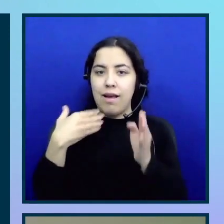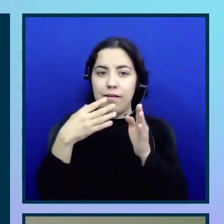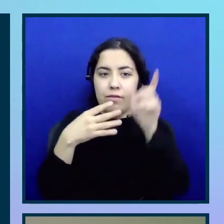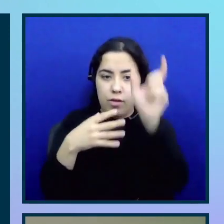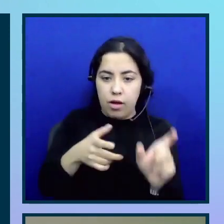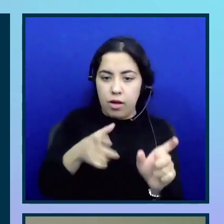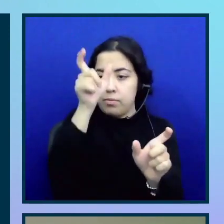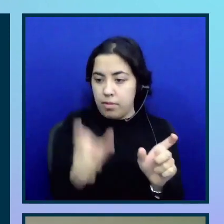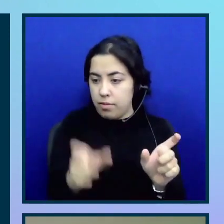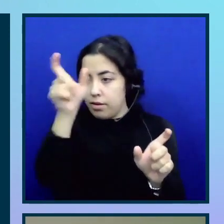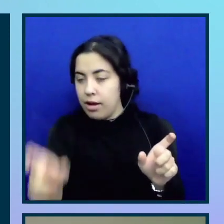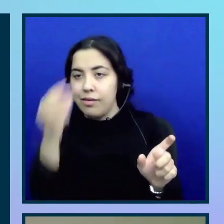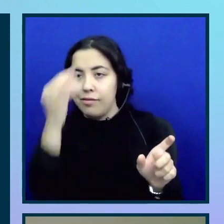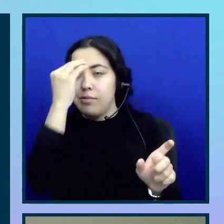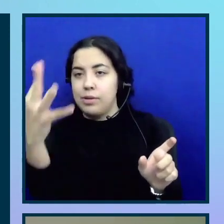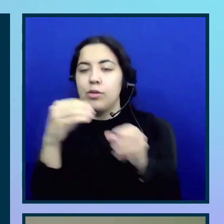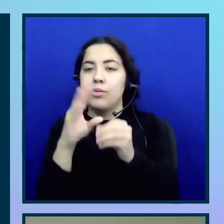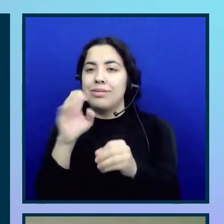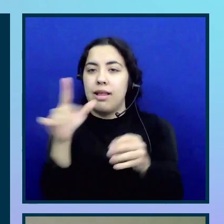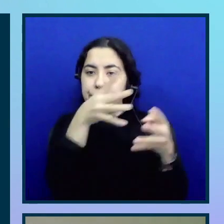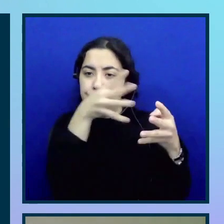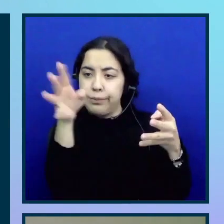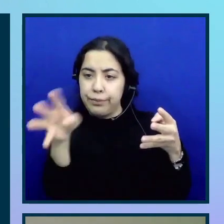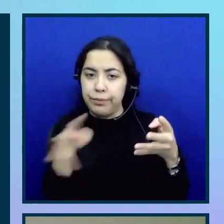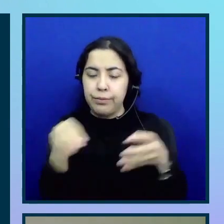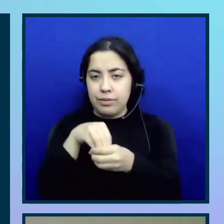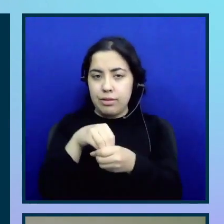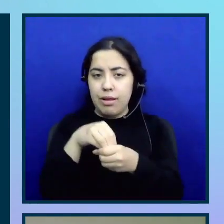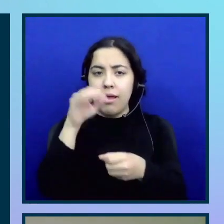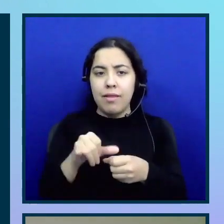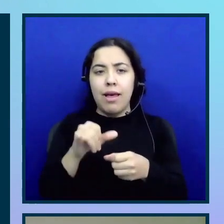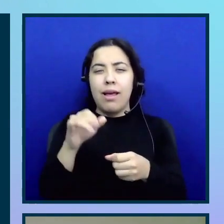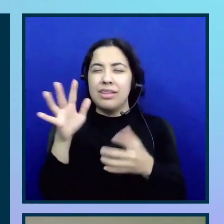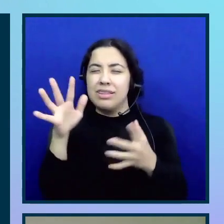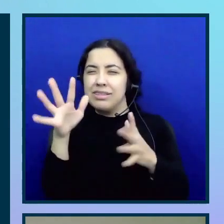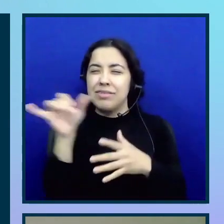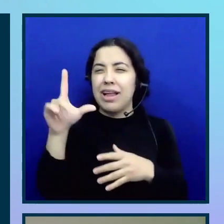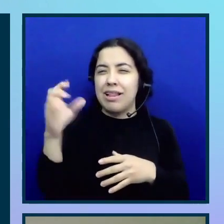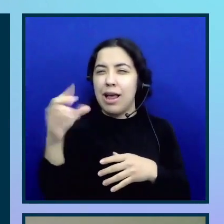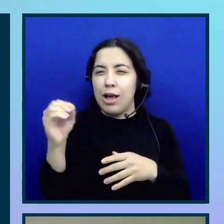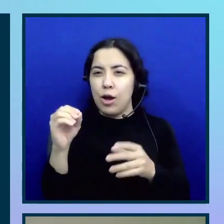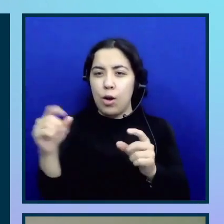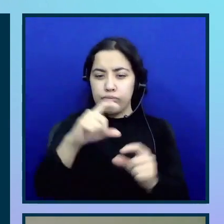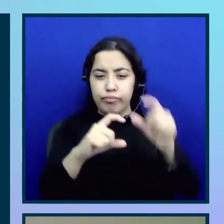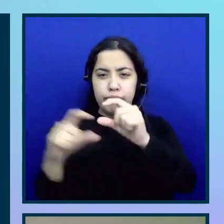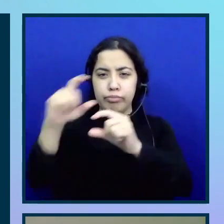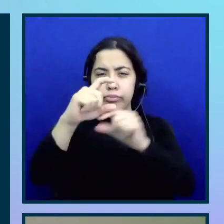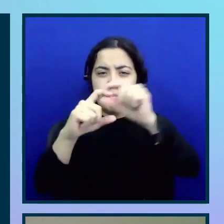for cells within it. And this kind of composibility, this more like Lego-brick approach to accessibility semantics is much more common